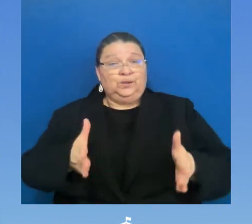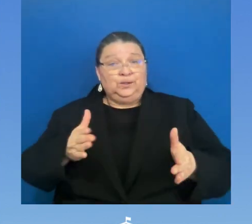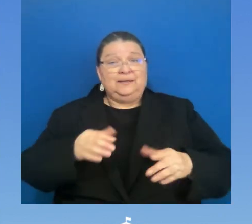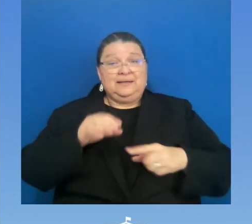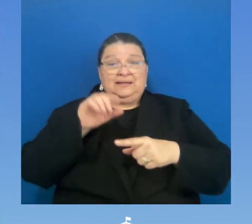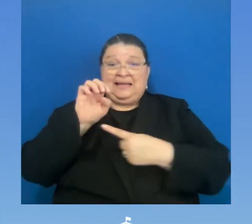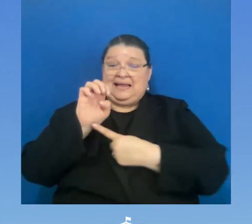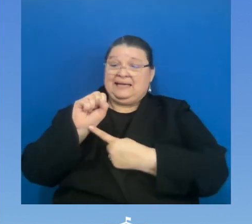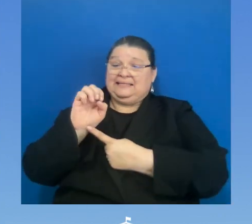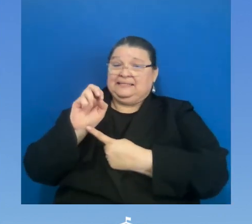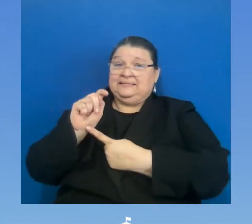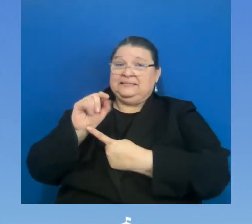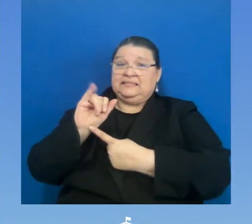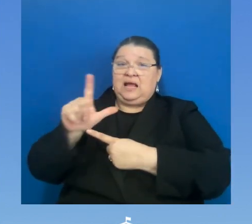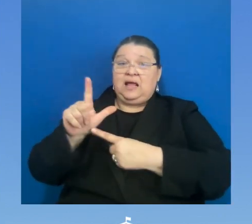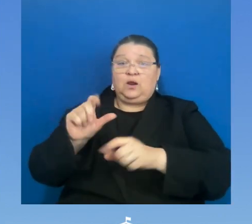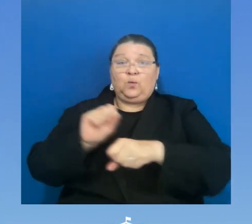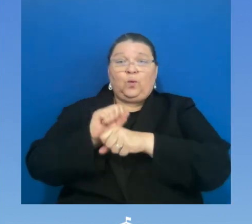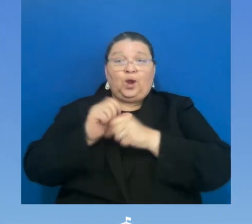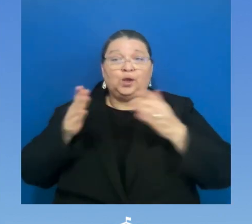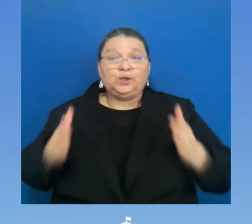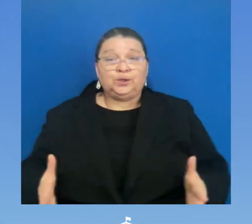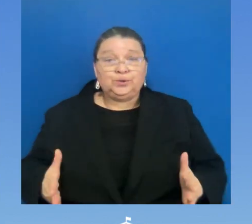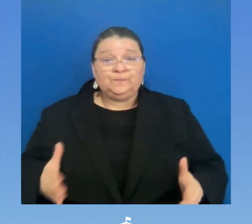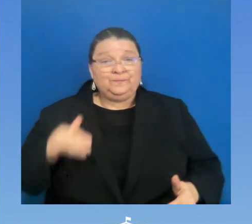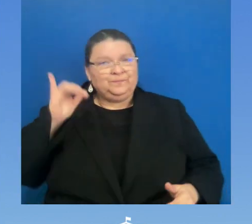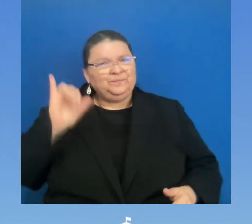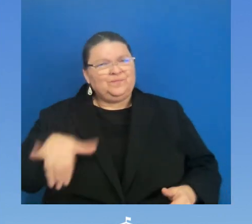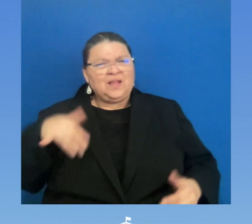are up to hundreds of thousands of dollars over a lifetime.